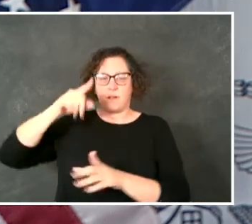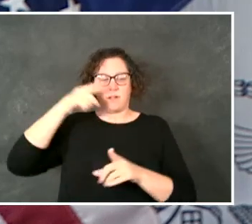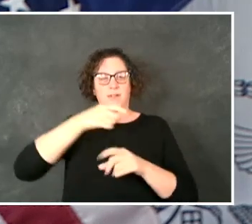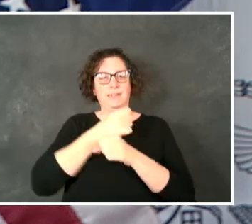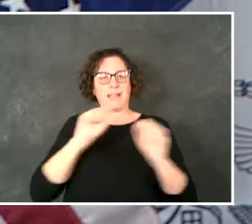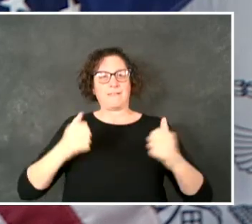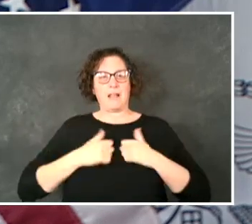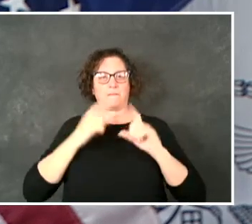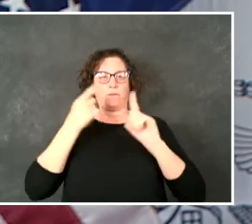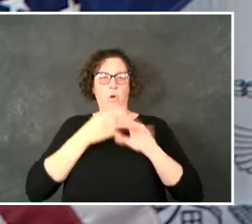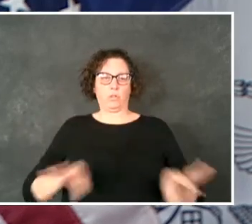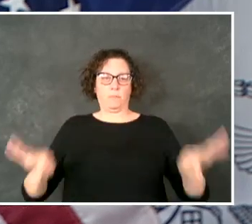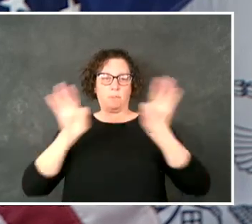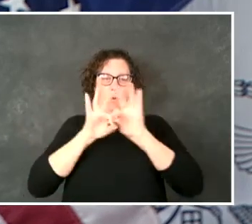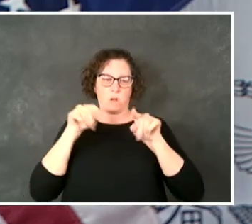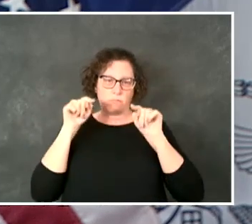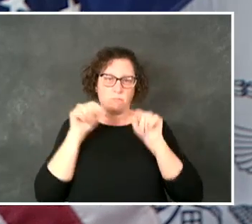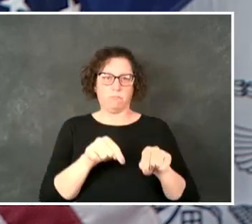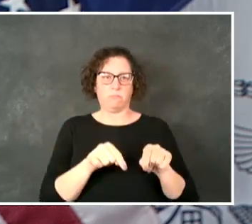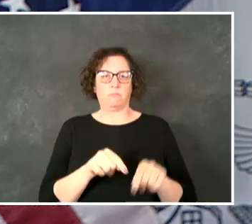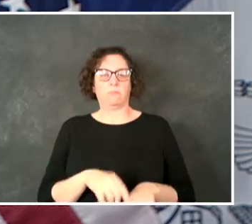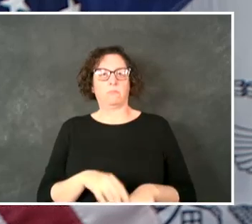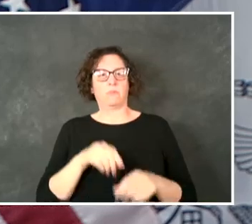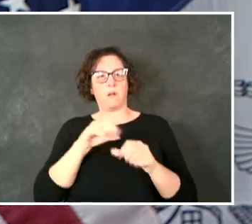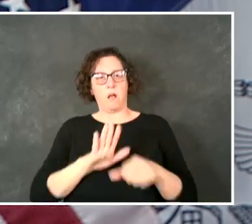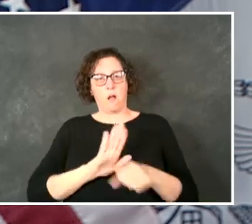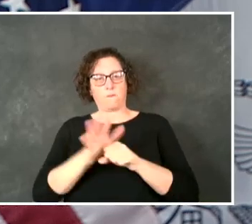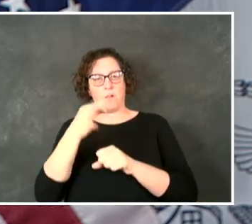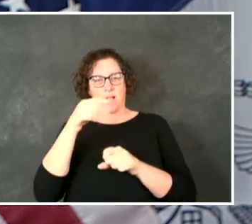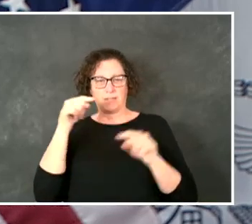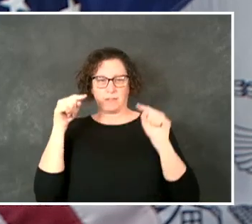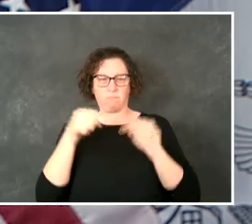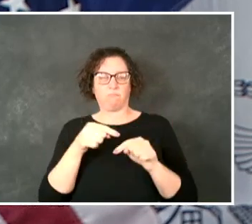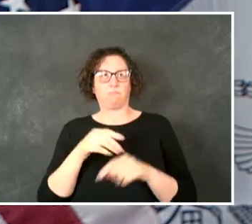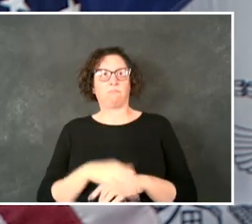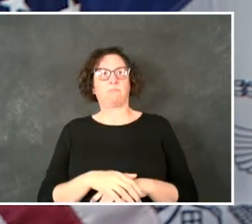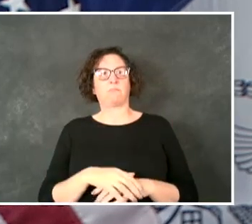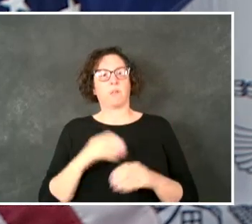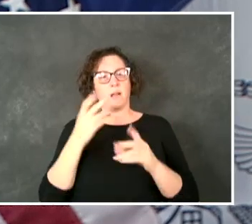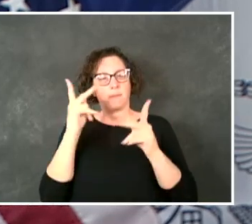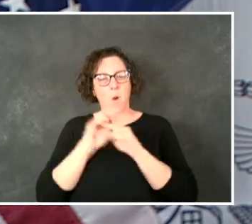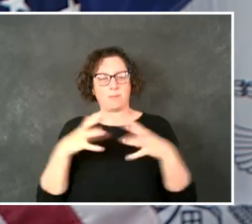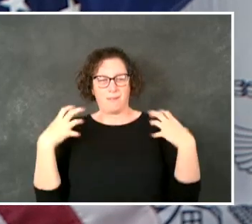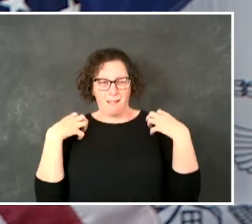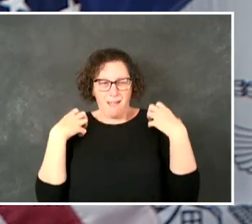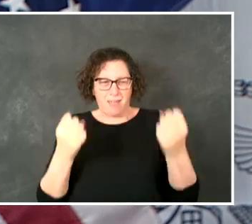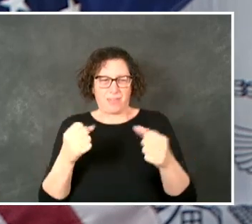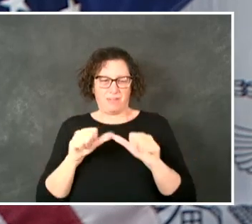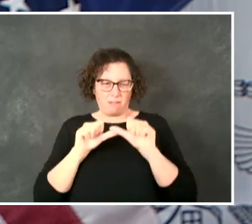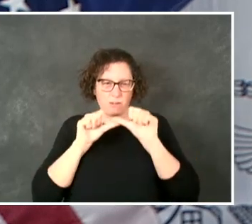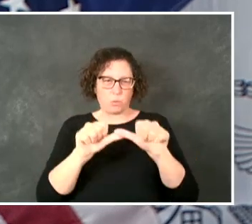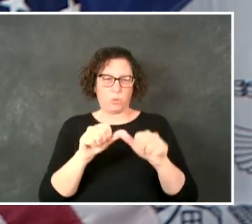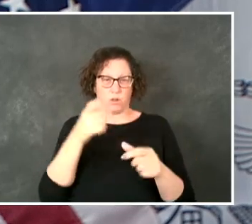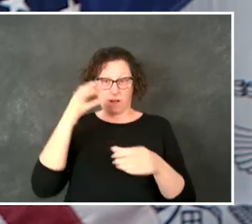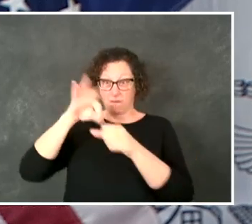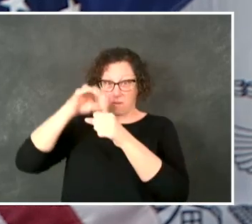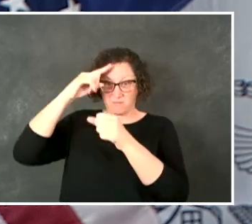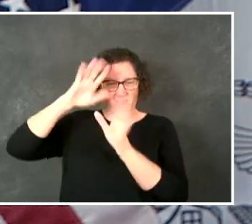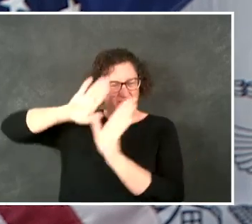WHAT I'M LOOKING FORWARD TO IS GETTING THROUGH THIS RECOVERY THE RIGHT WAYA ND